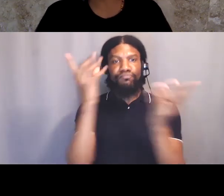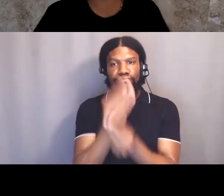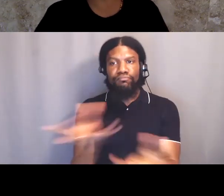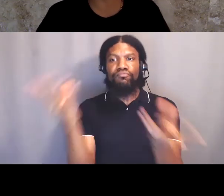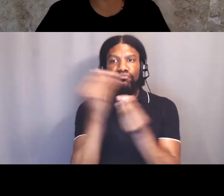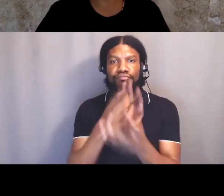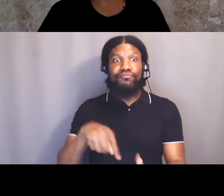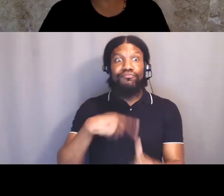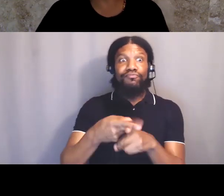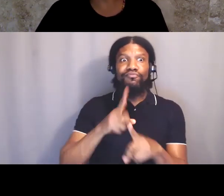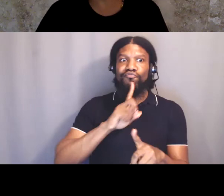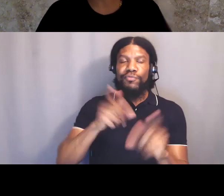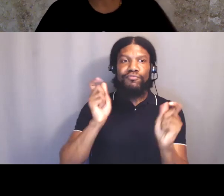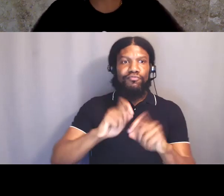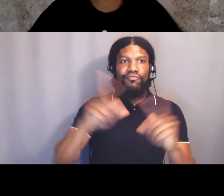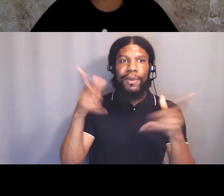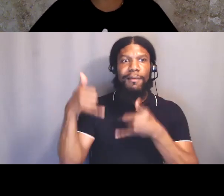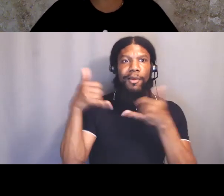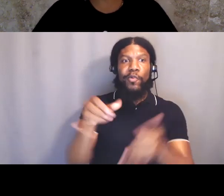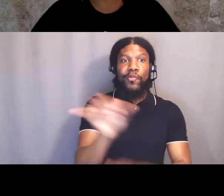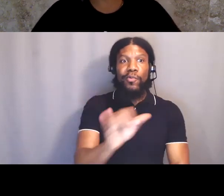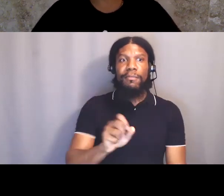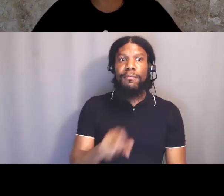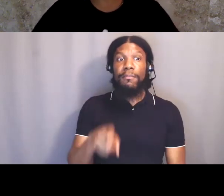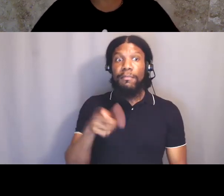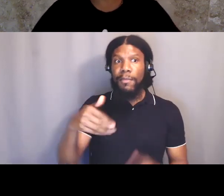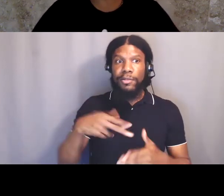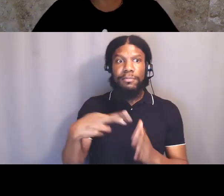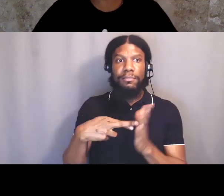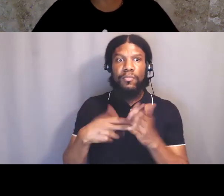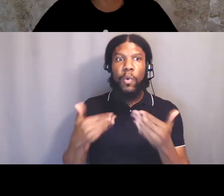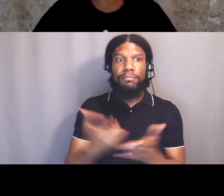So if you haven't plugged in, you don't wanna miss this one. It's Thursday night at seven,